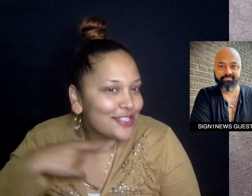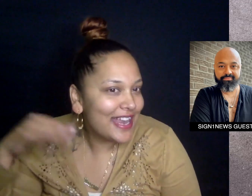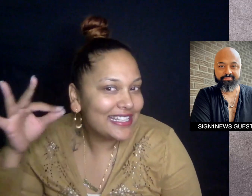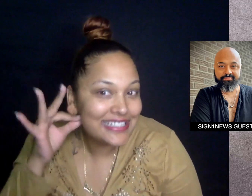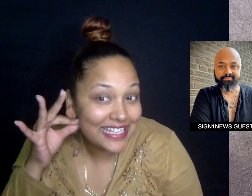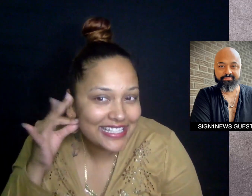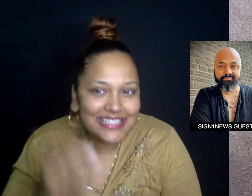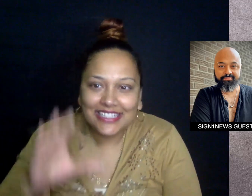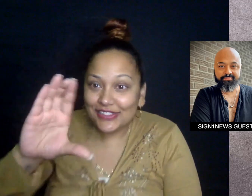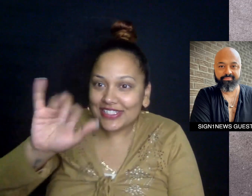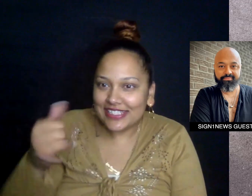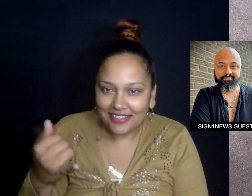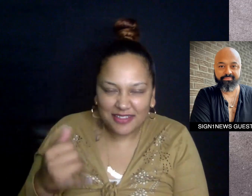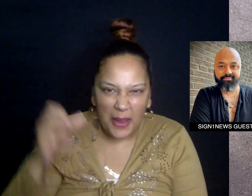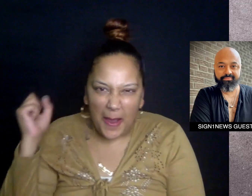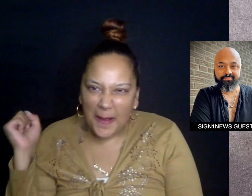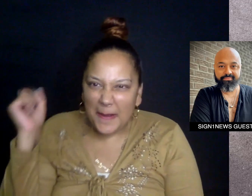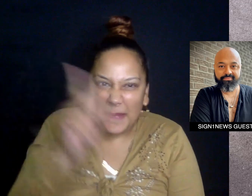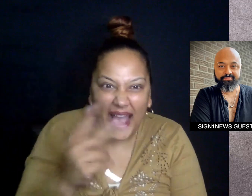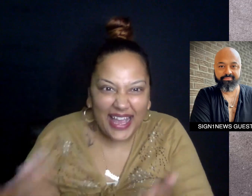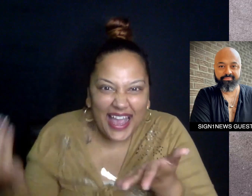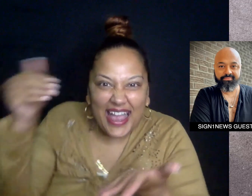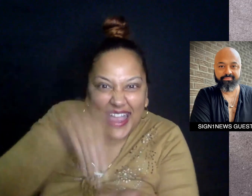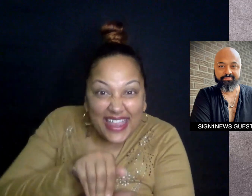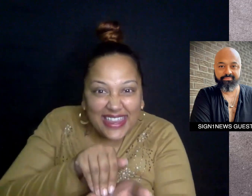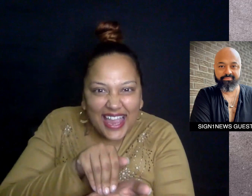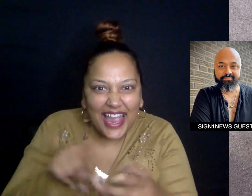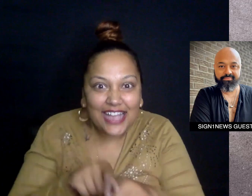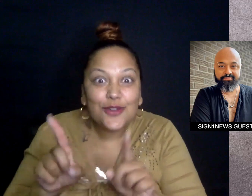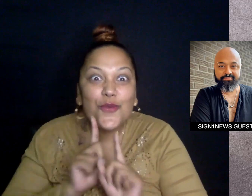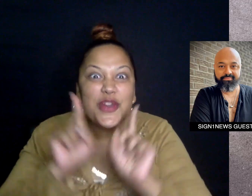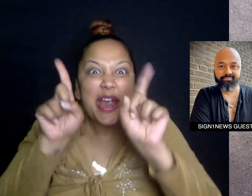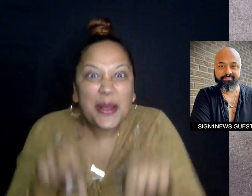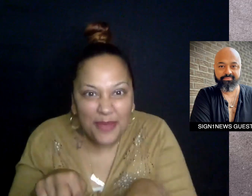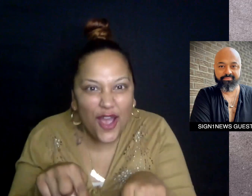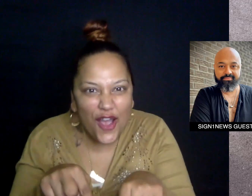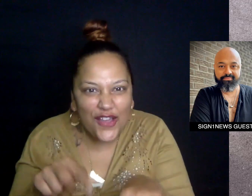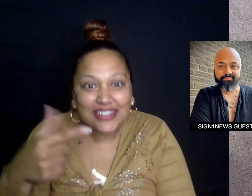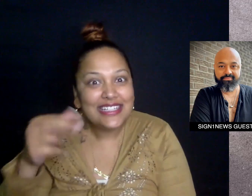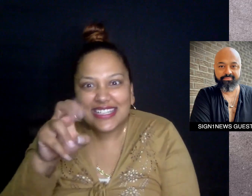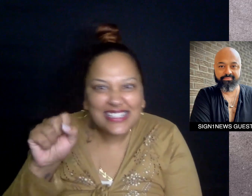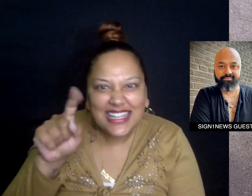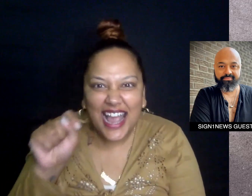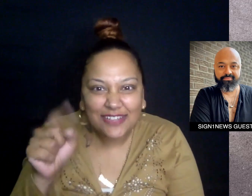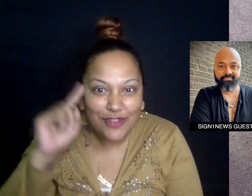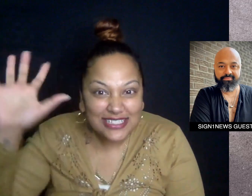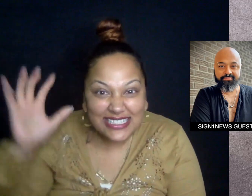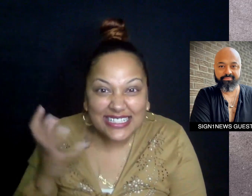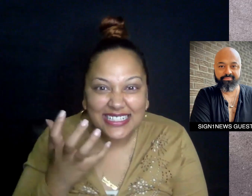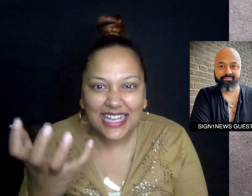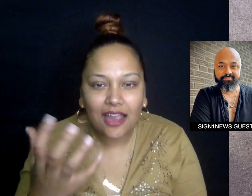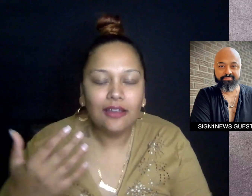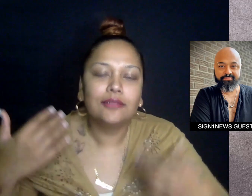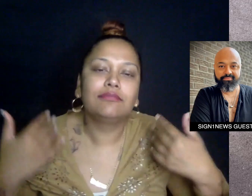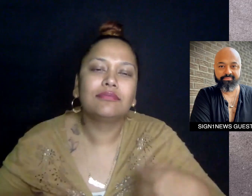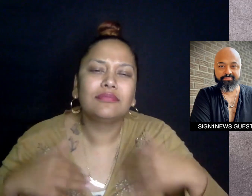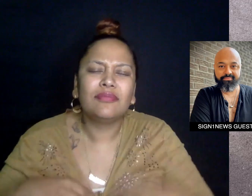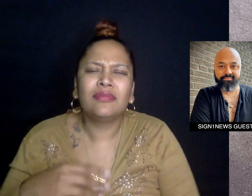we here at Sign1News are happy to report Jaideep Goray and Christopher Johnson are back as